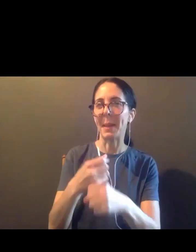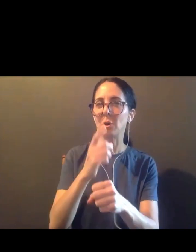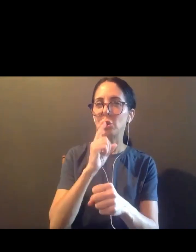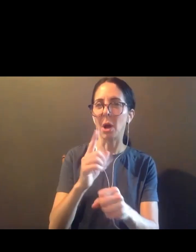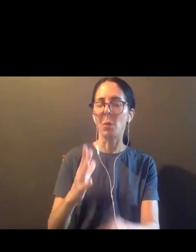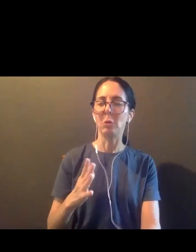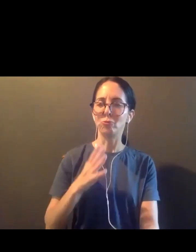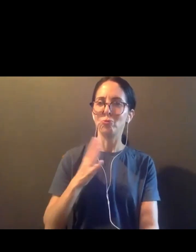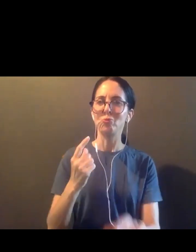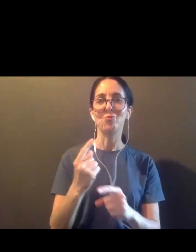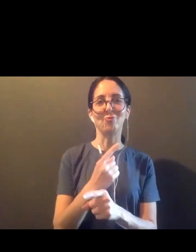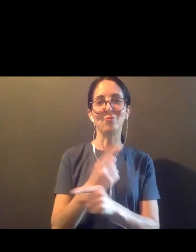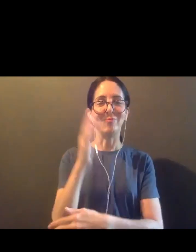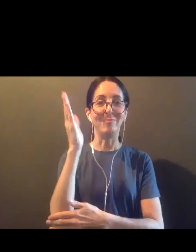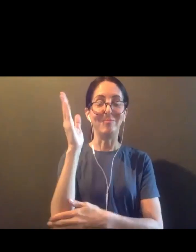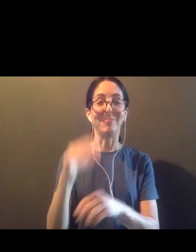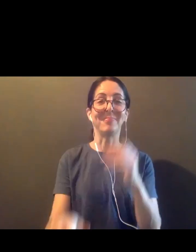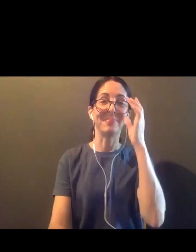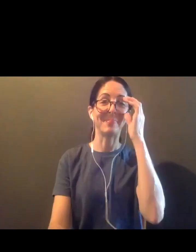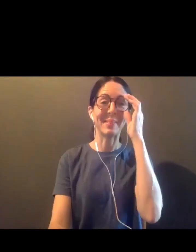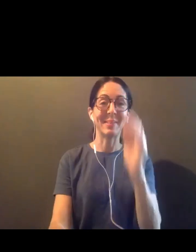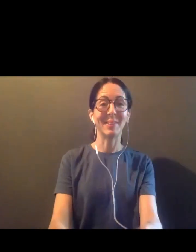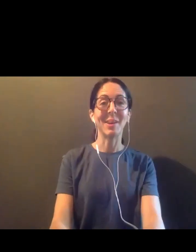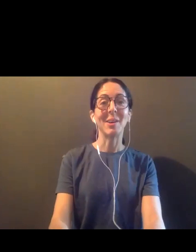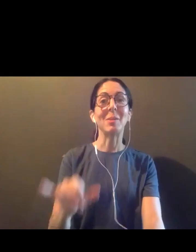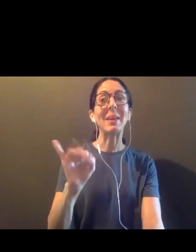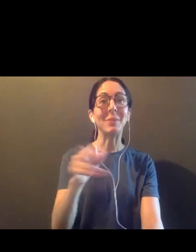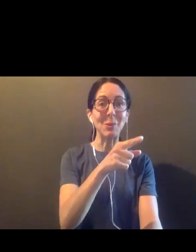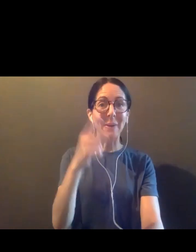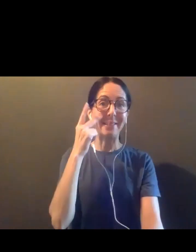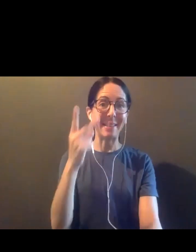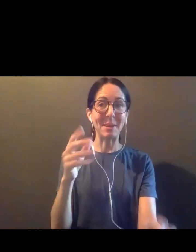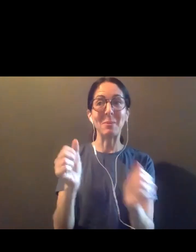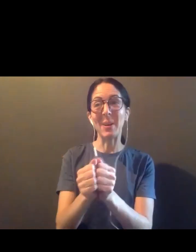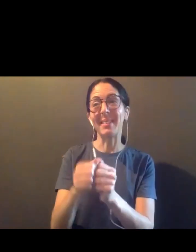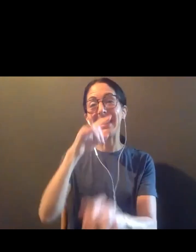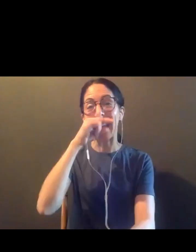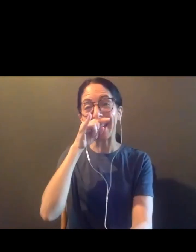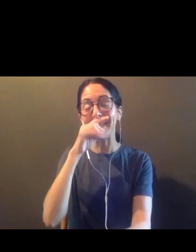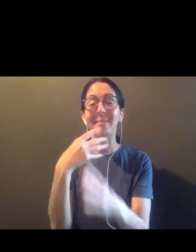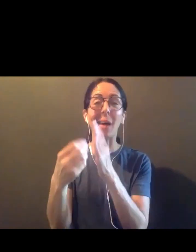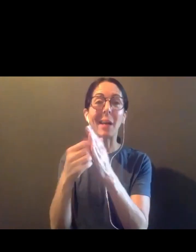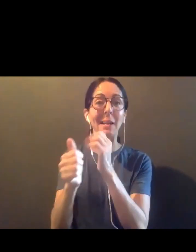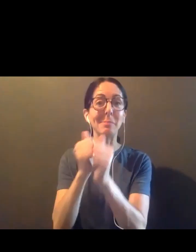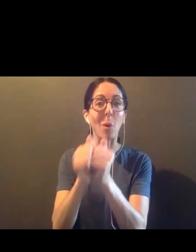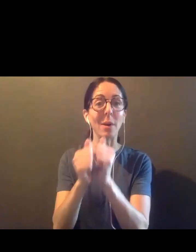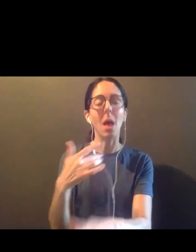than most, if you find me on a sporting field with my kids I am probably often wearing a